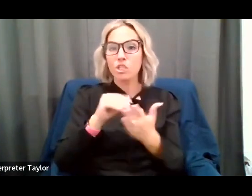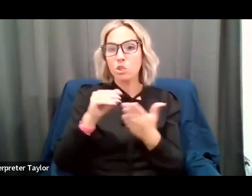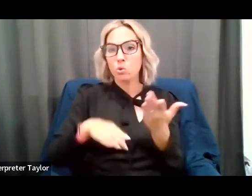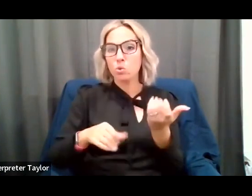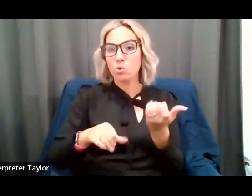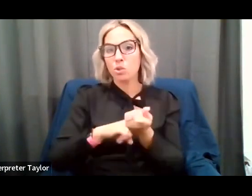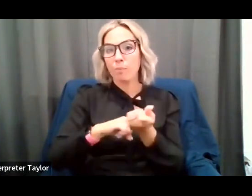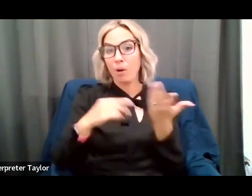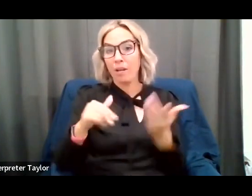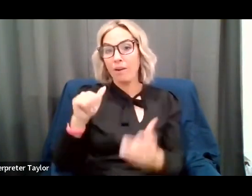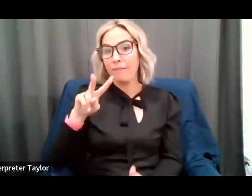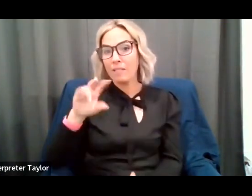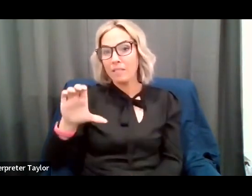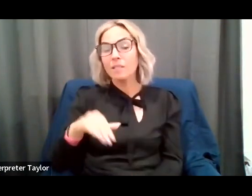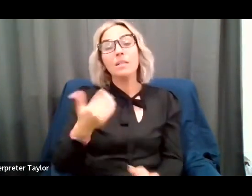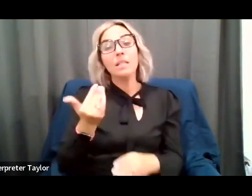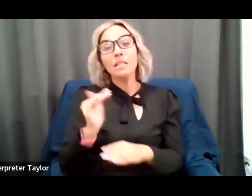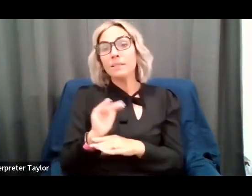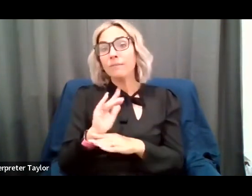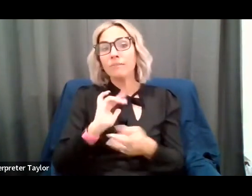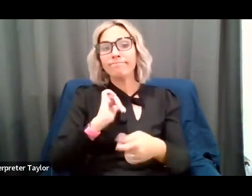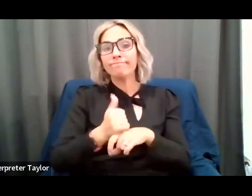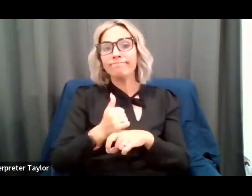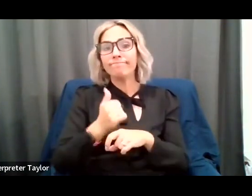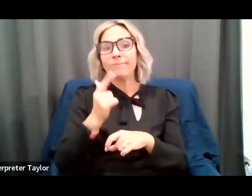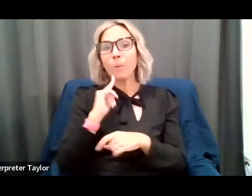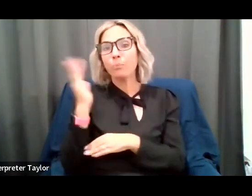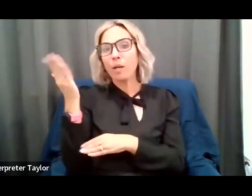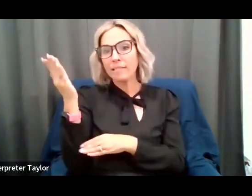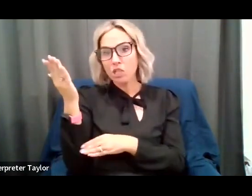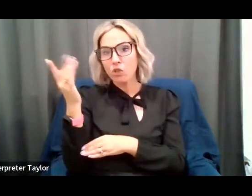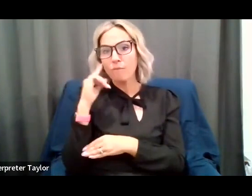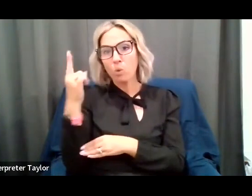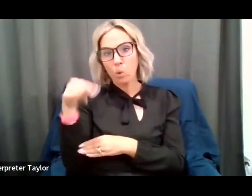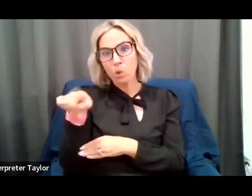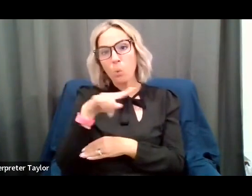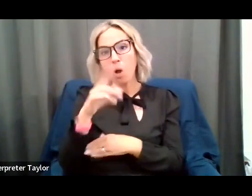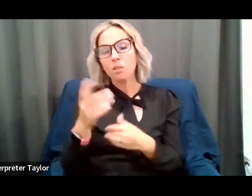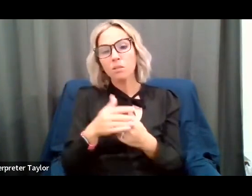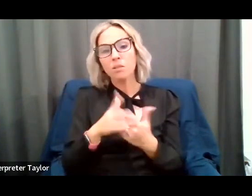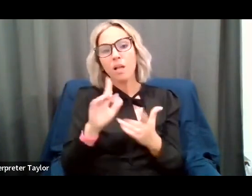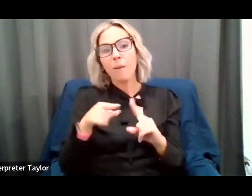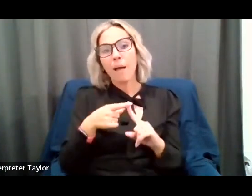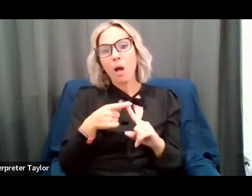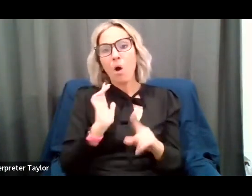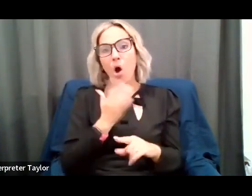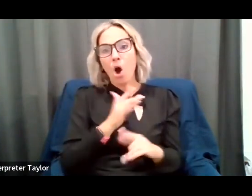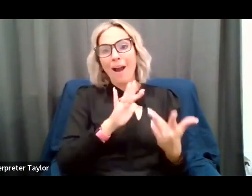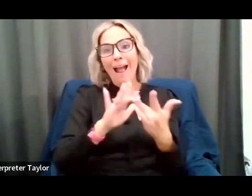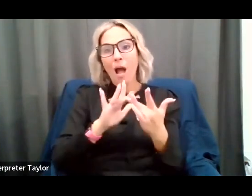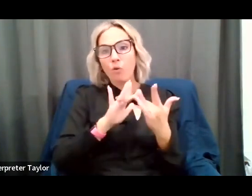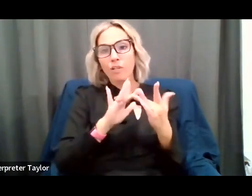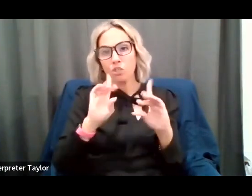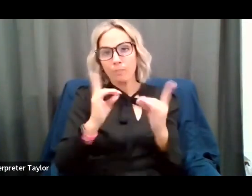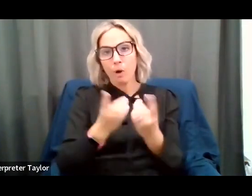And this evening I put together a little prez- presentation for you all, um, about our Outreach department.